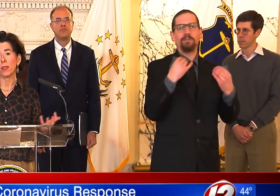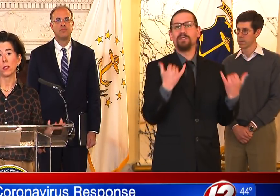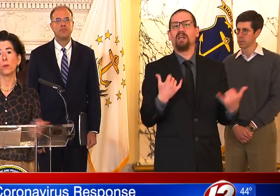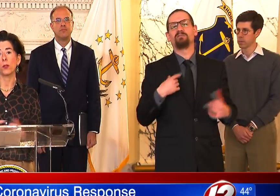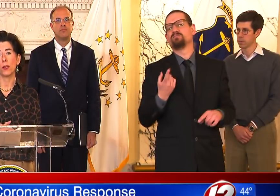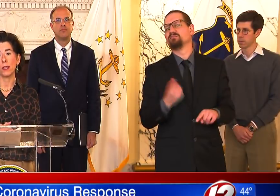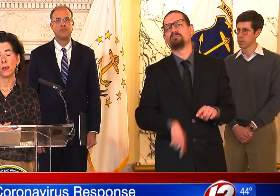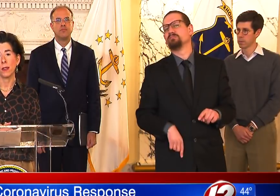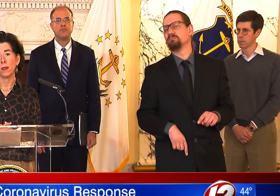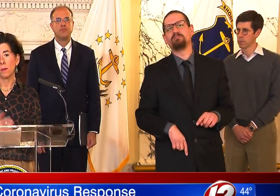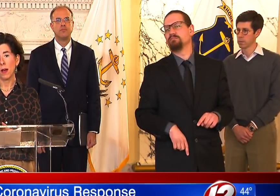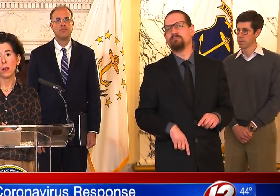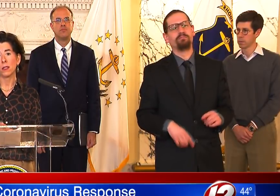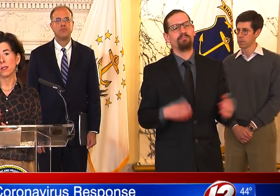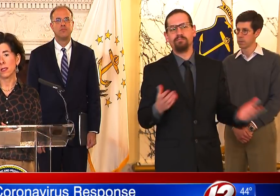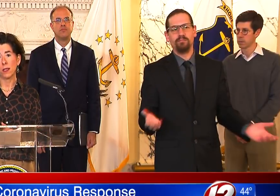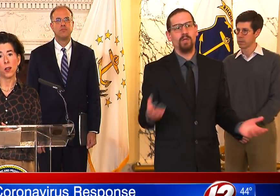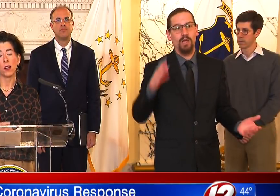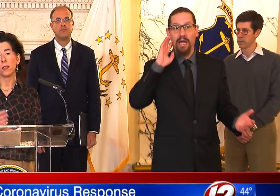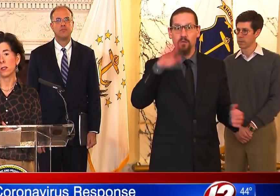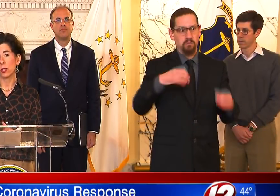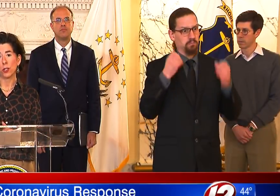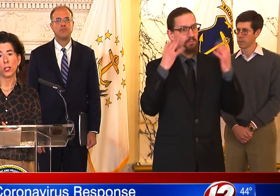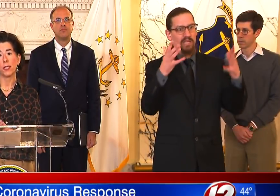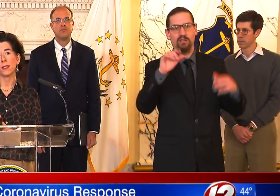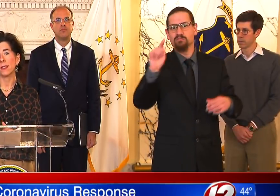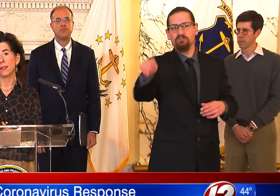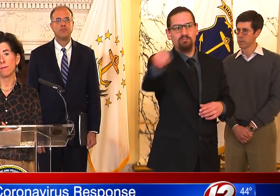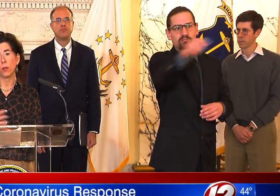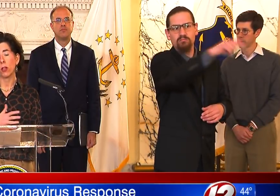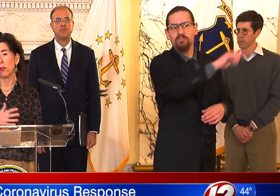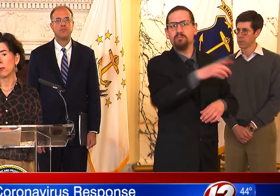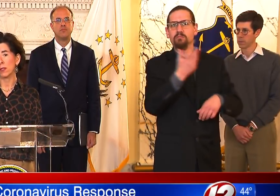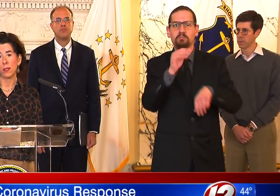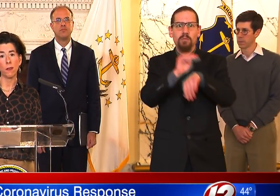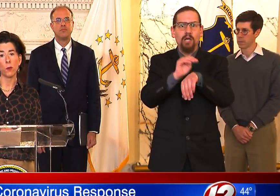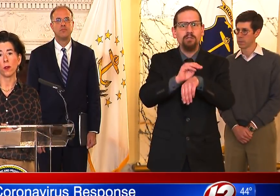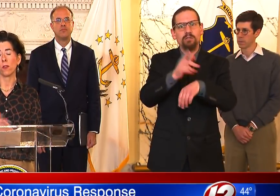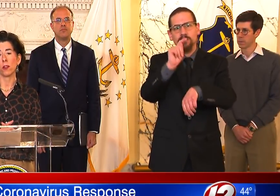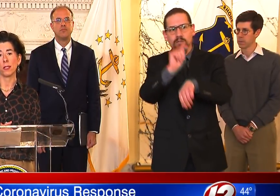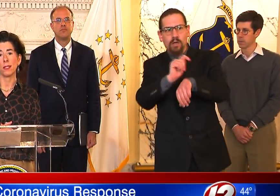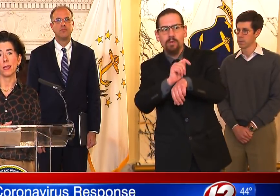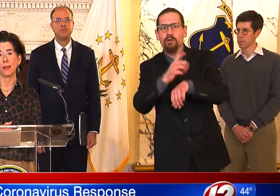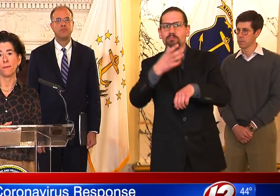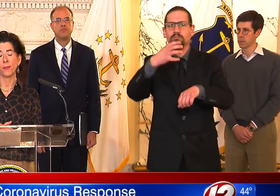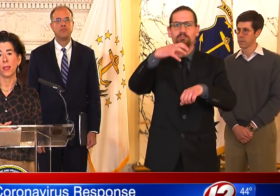WE CAN'T DO THAT TODAY. THE SAME IS TRUE FOR MEMBERS OF